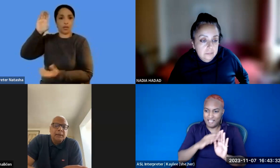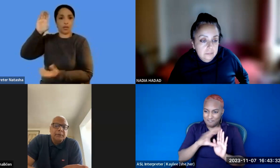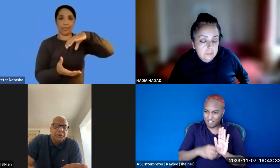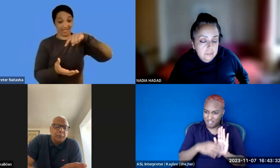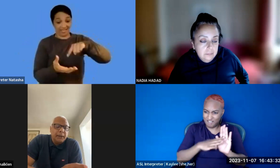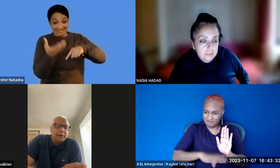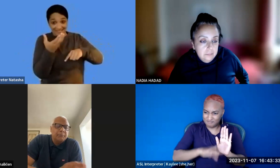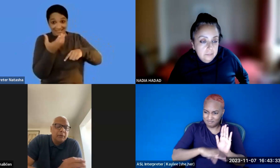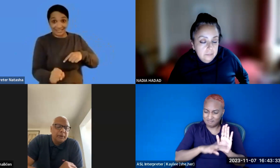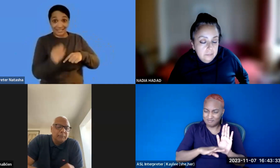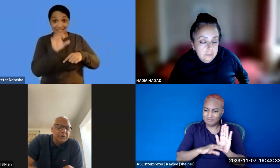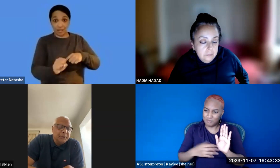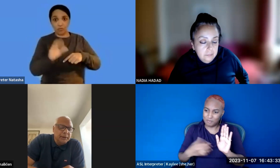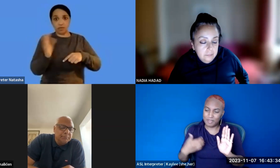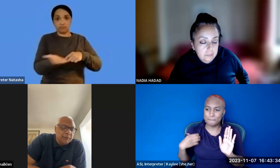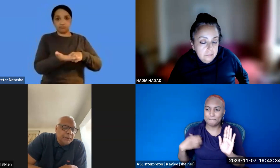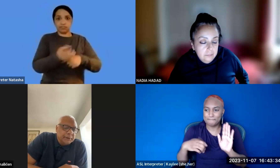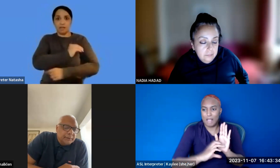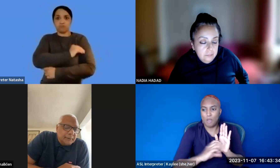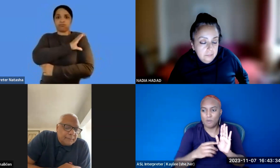where the program is being implemented.